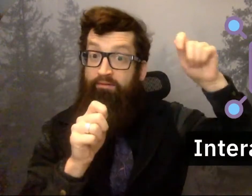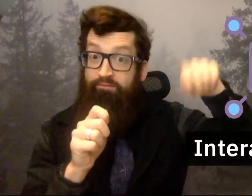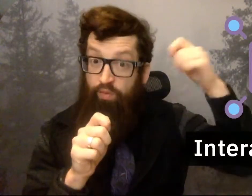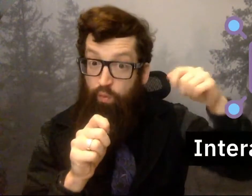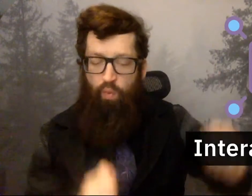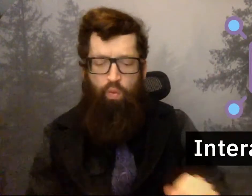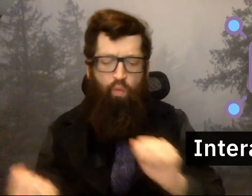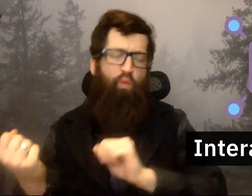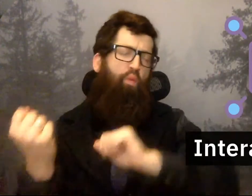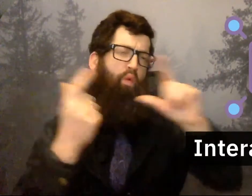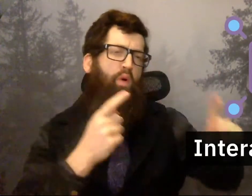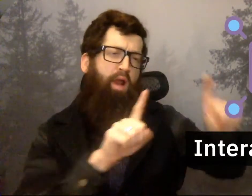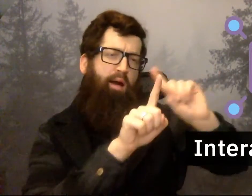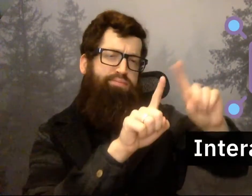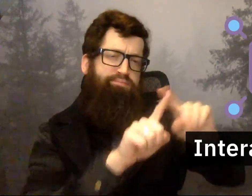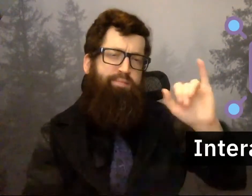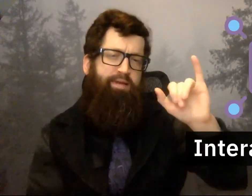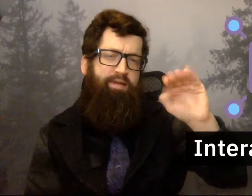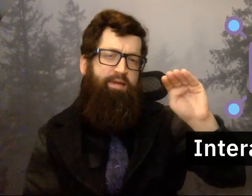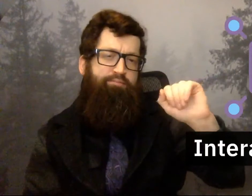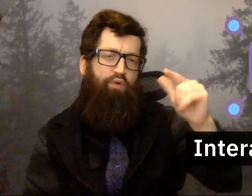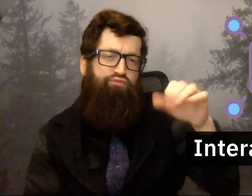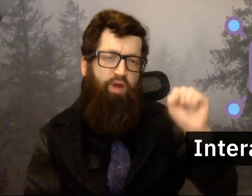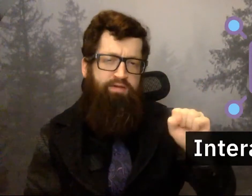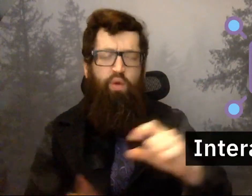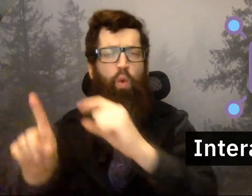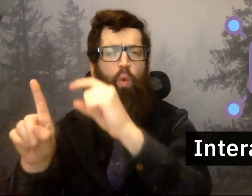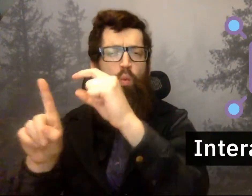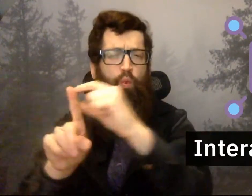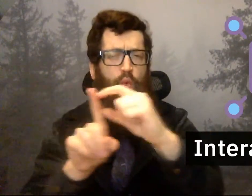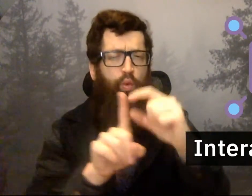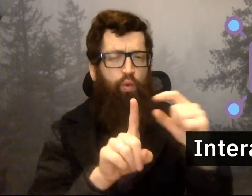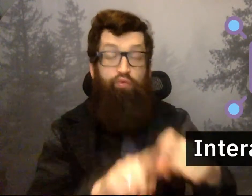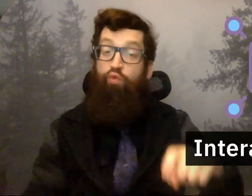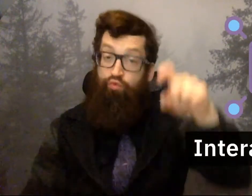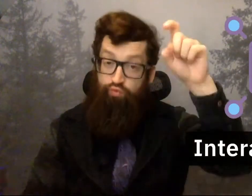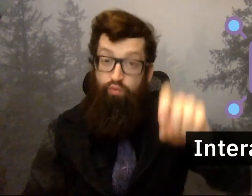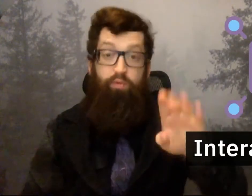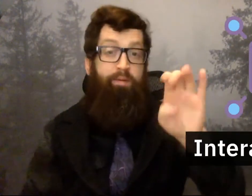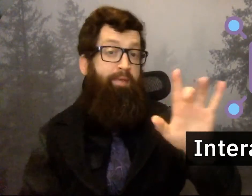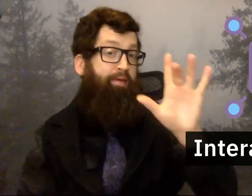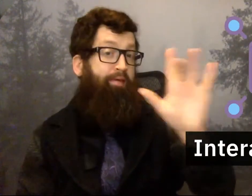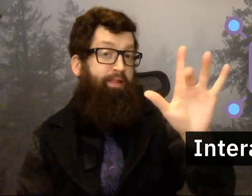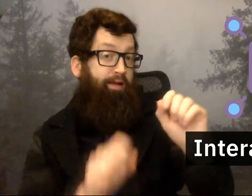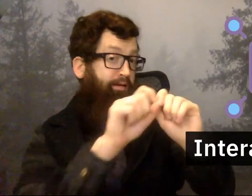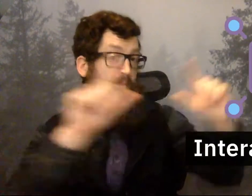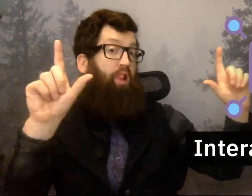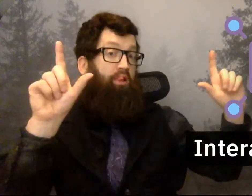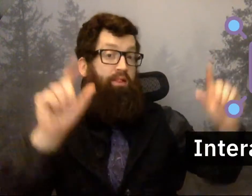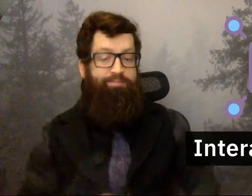Videos should have clickable images and keywords, which link to supplementary content.